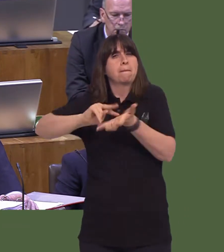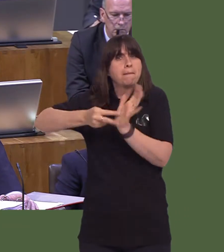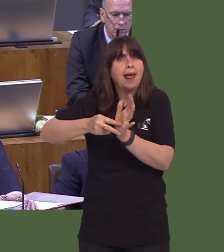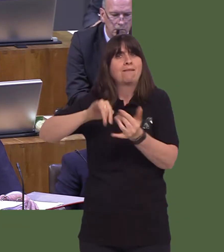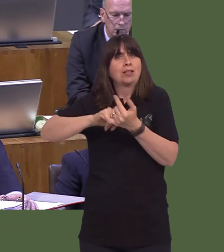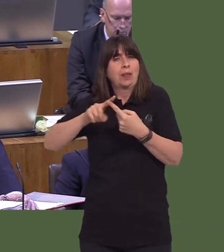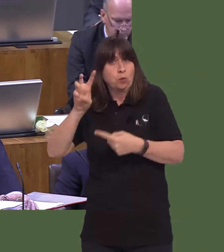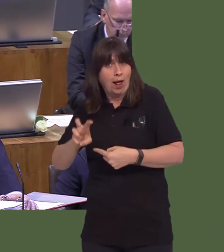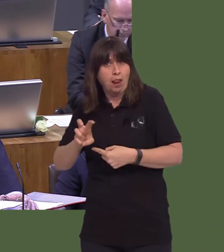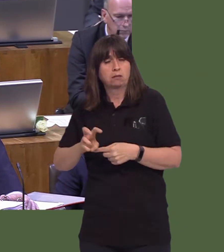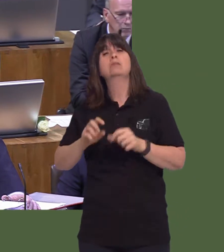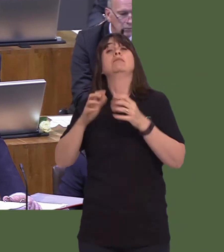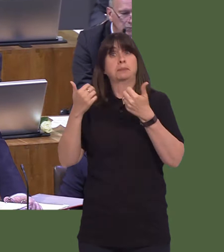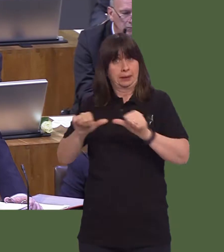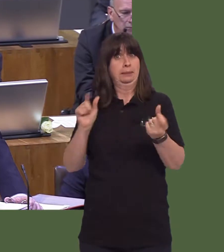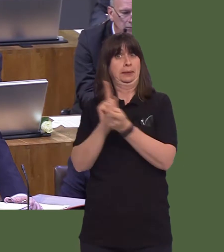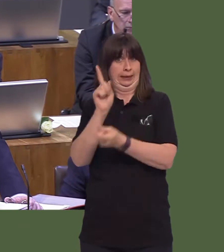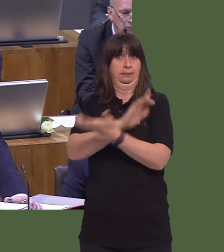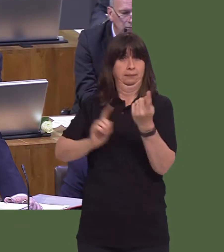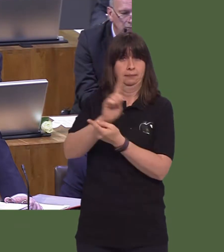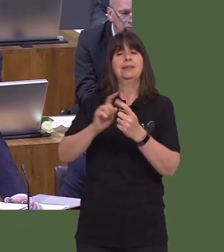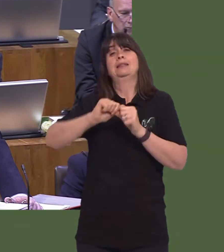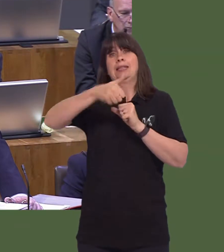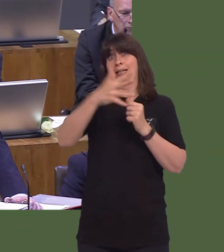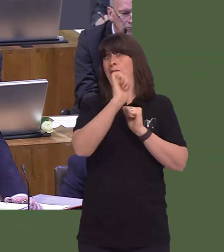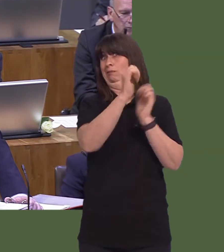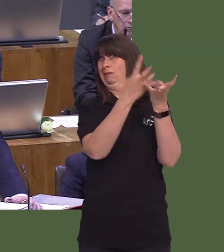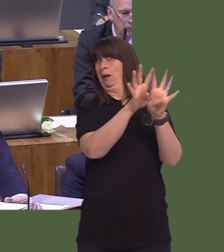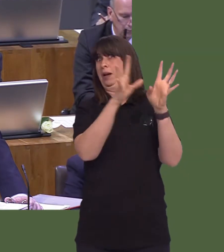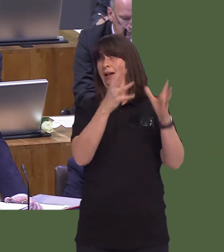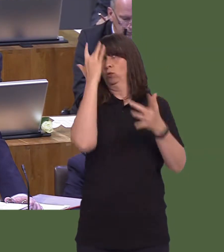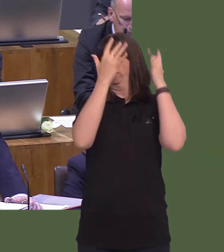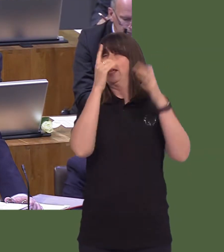The next step now is that the cabinet must identify a responsible authority so that formal